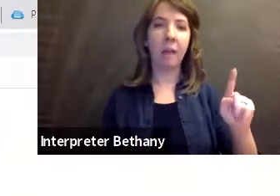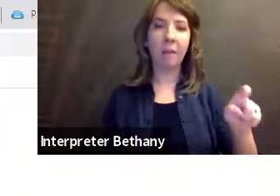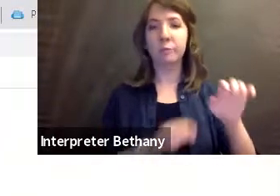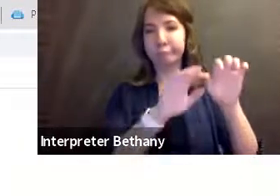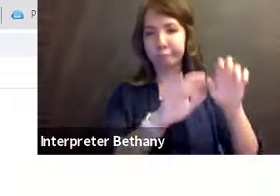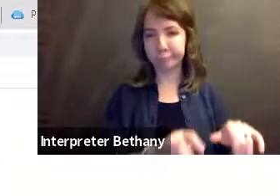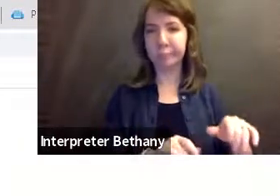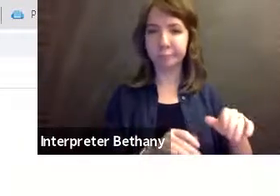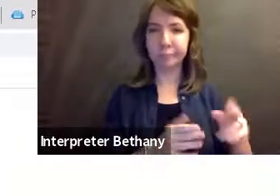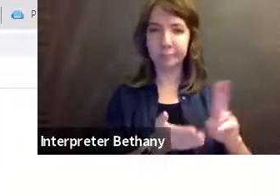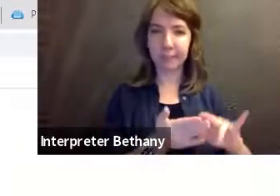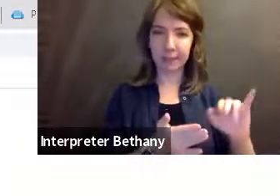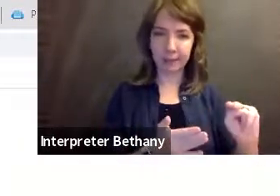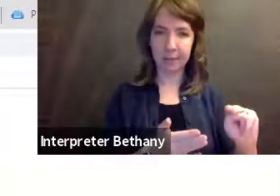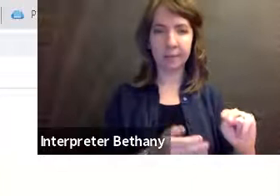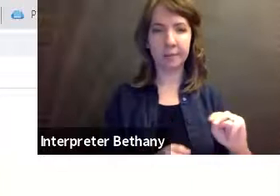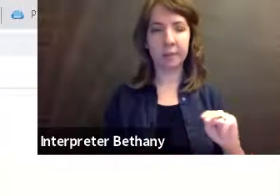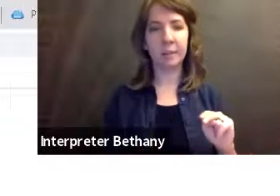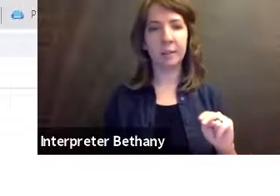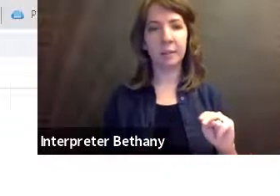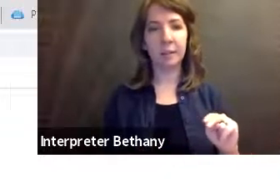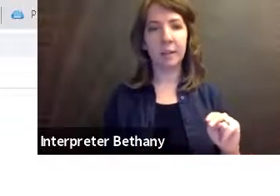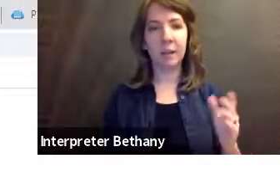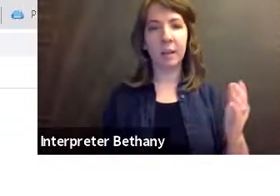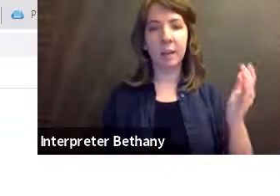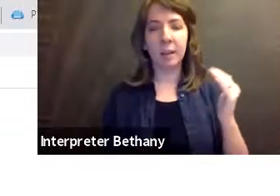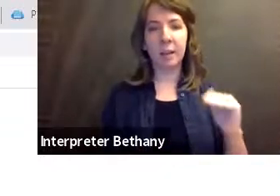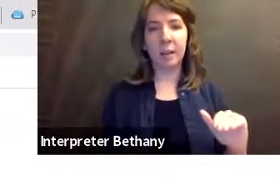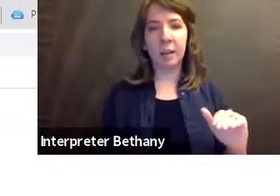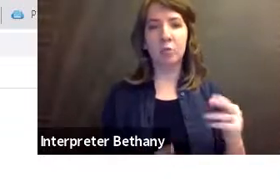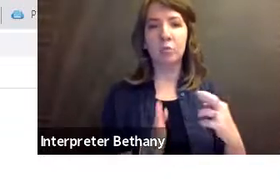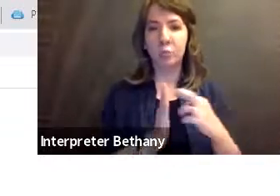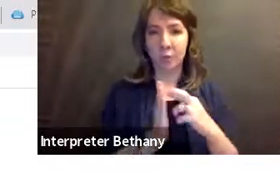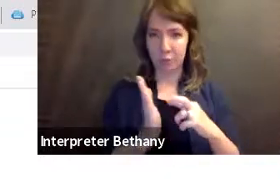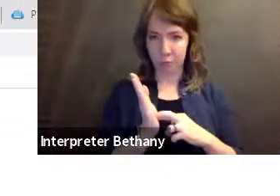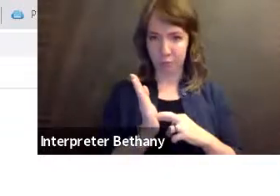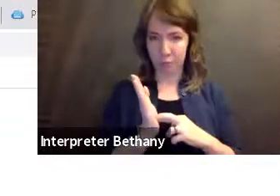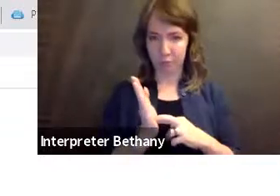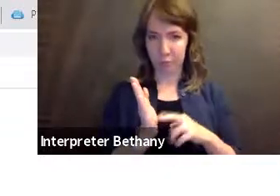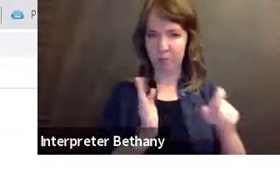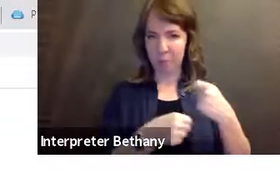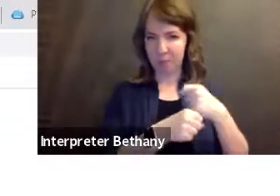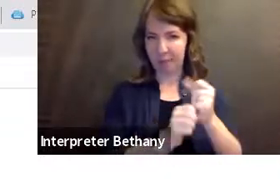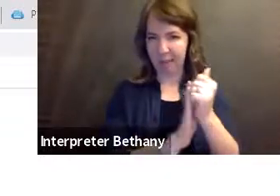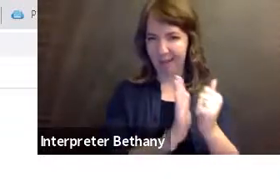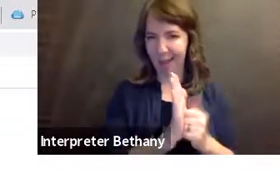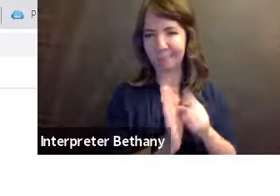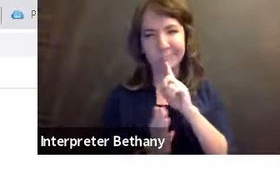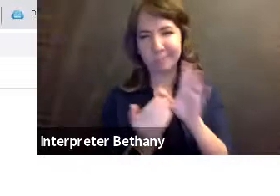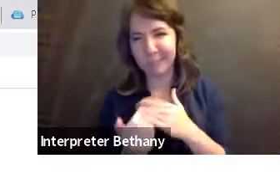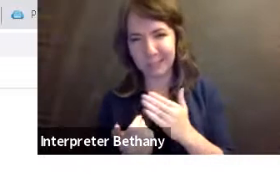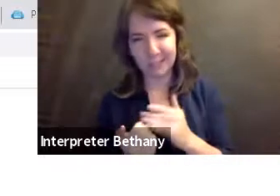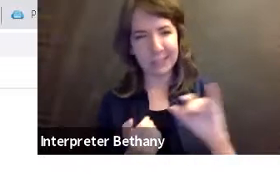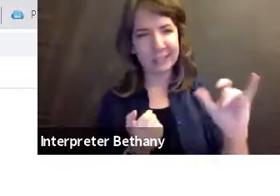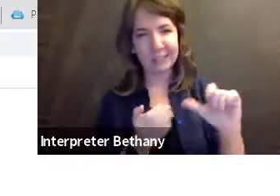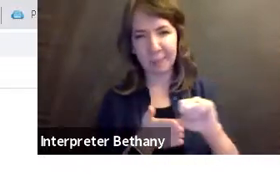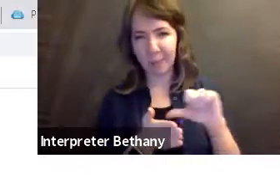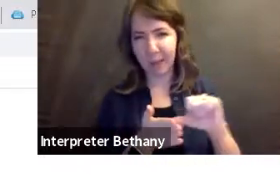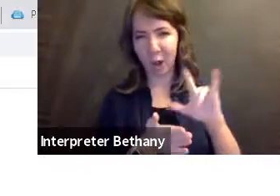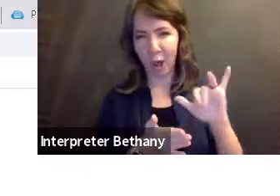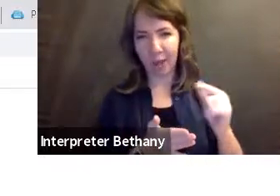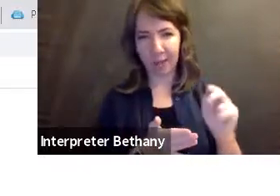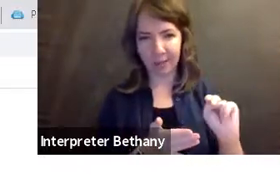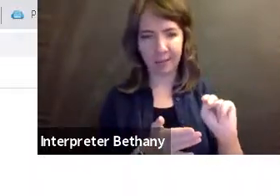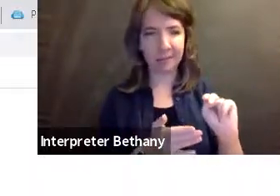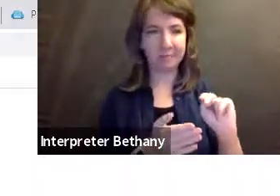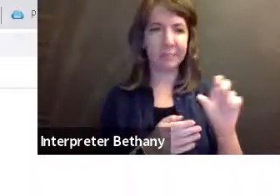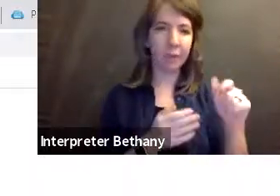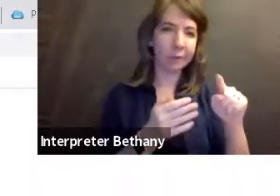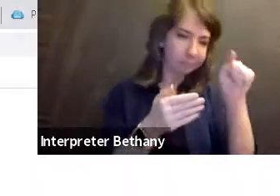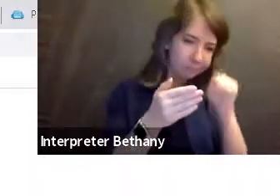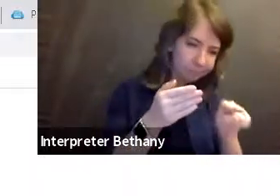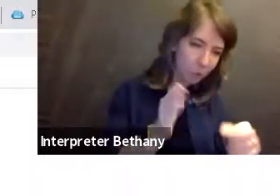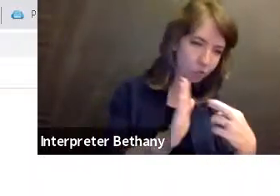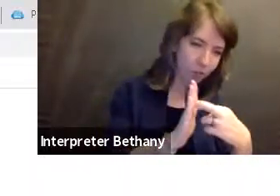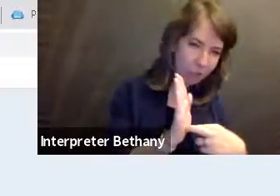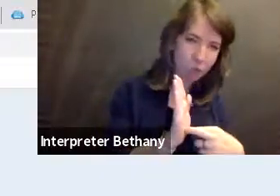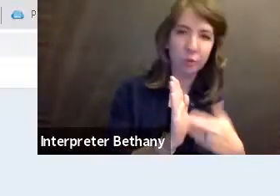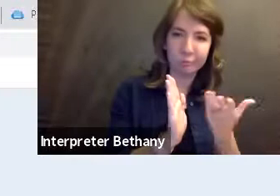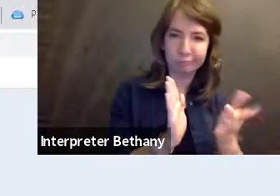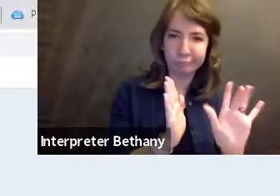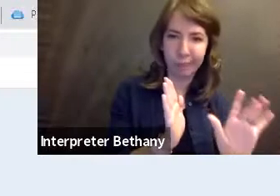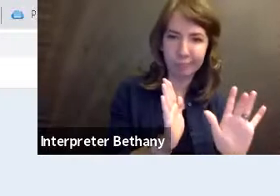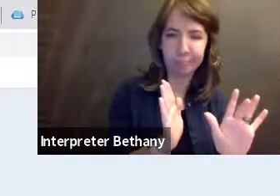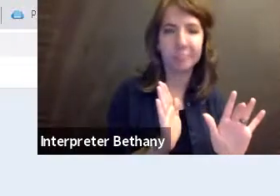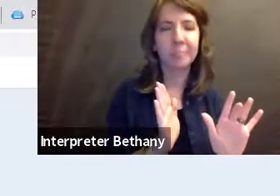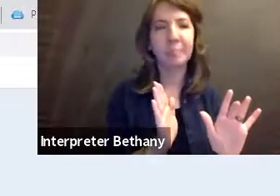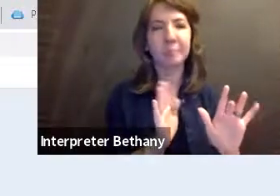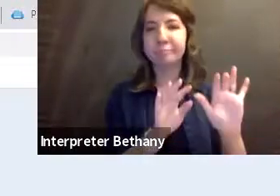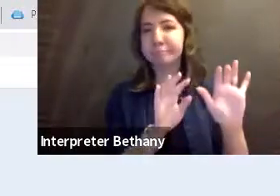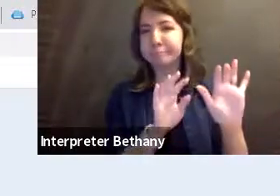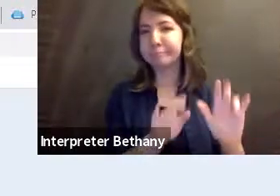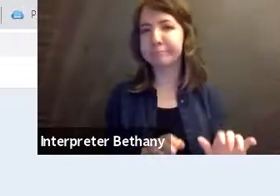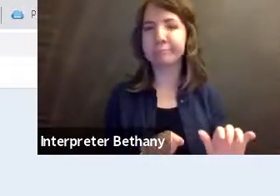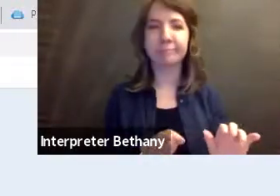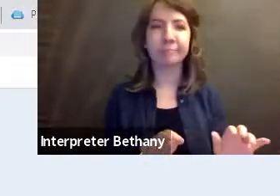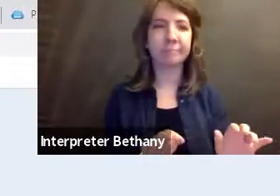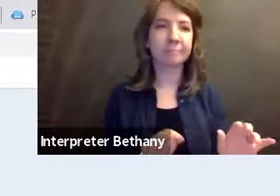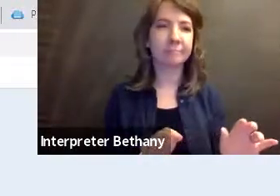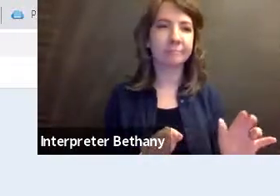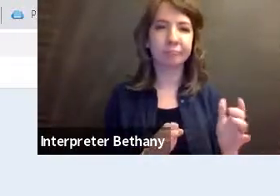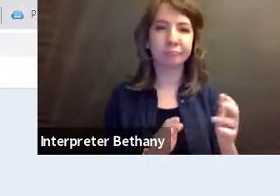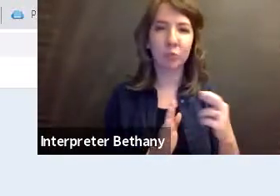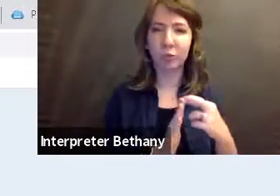Linda Kobashigawa: With their my portal username and ID and then they would have to register to create an account registration is really easy. It's on that same page that login page there's just another option that says register and so they would just fill out some of that registration for me.